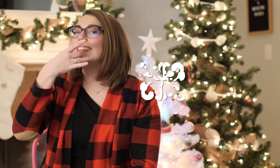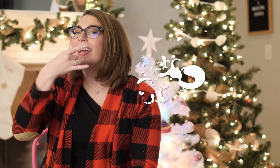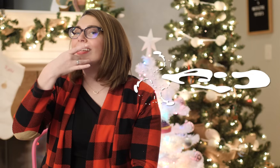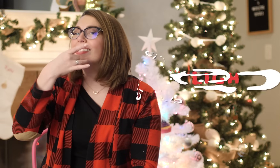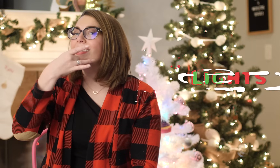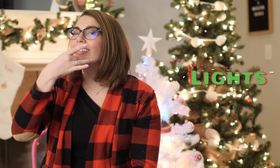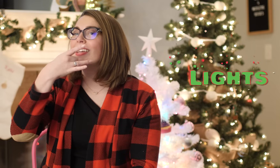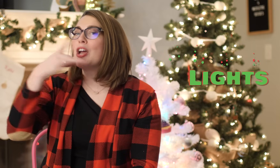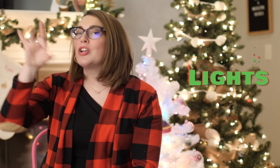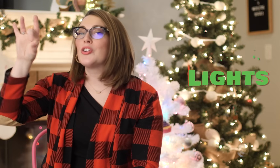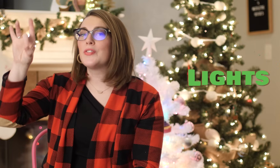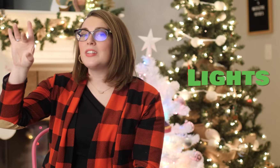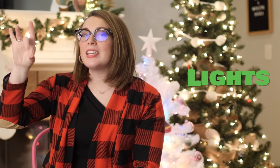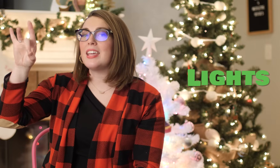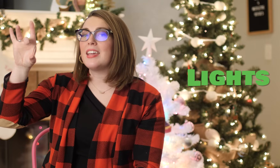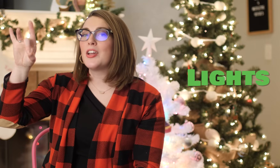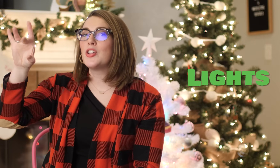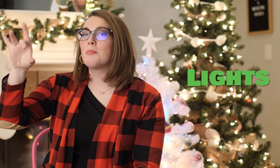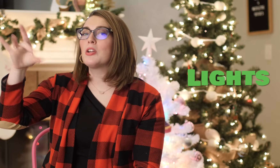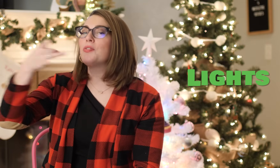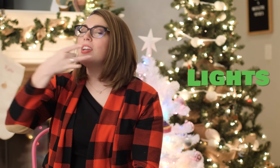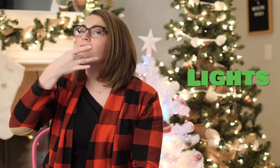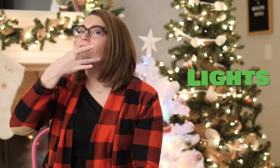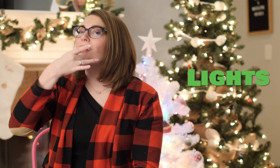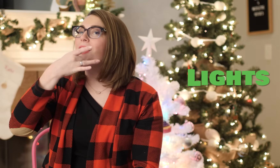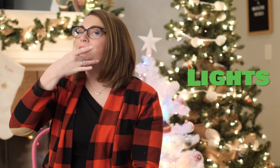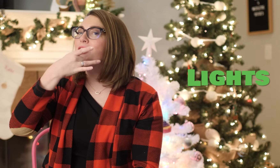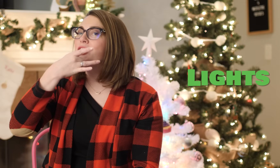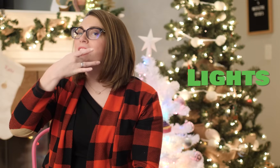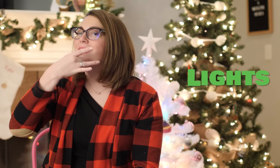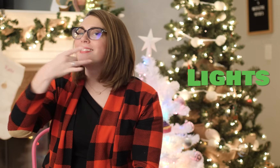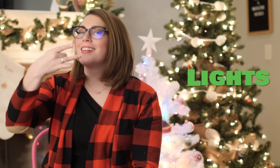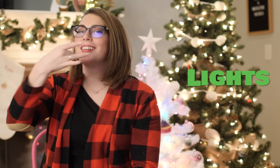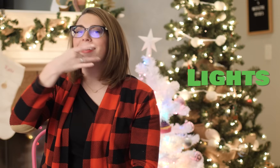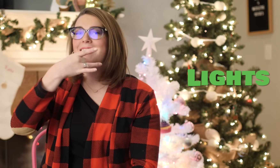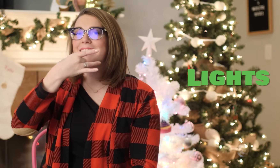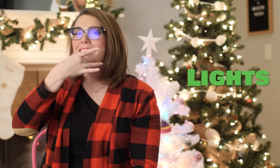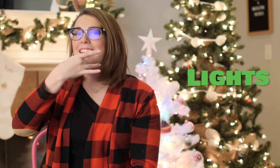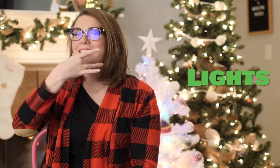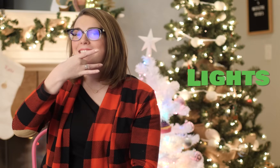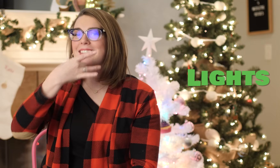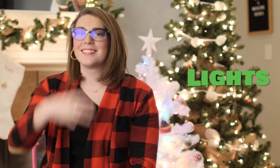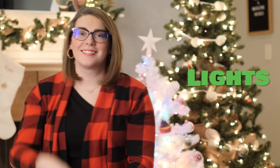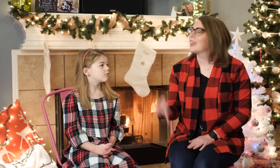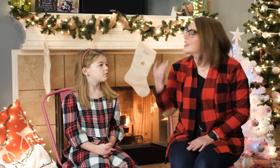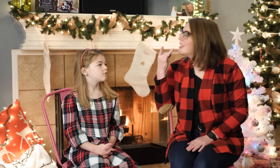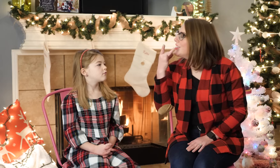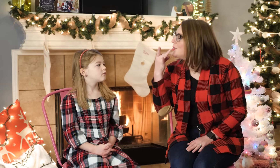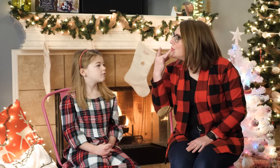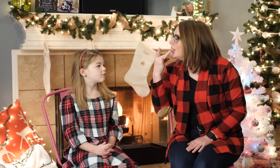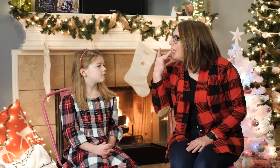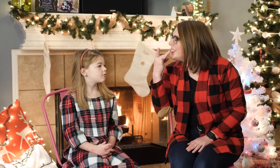LIGHTS You're flicking your middle finger on your chin. LIGHTS Can you do lights?